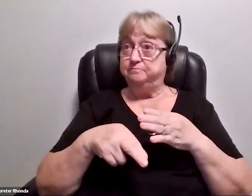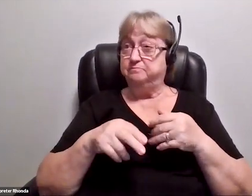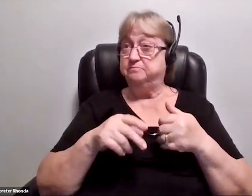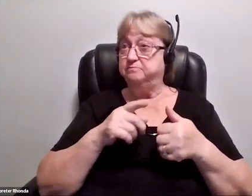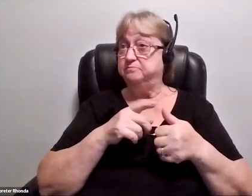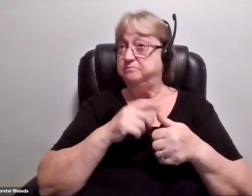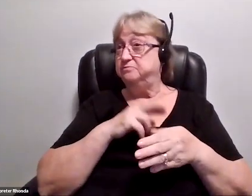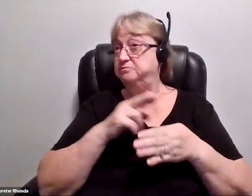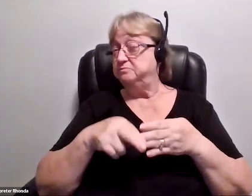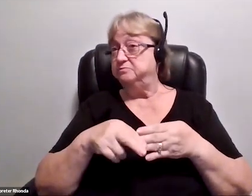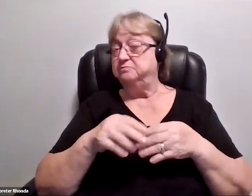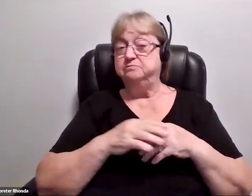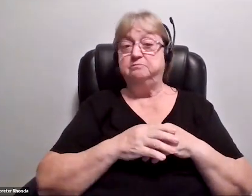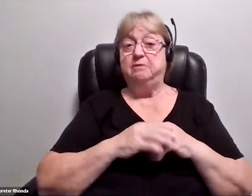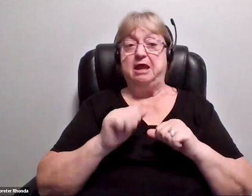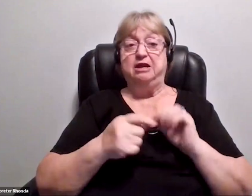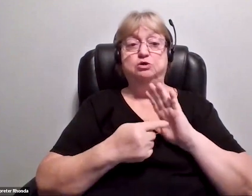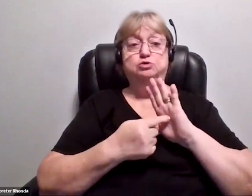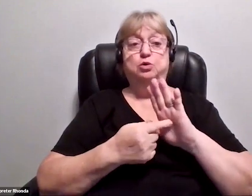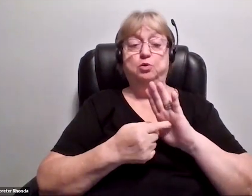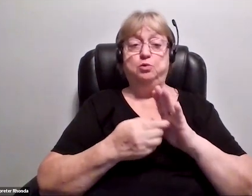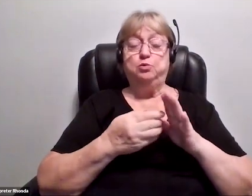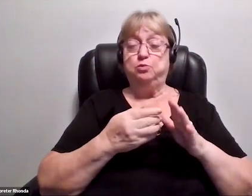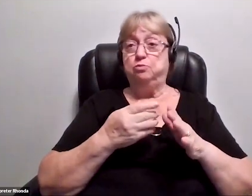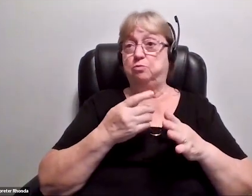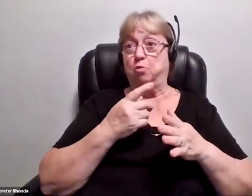I can show you some of the results that I have been identifying.